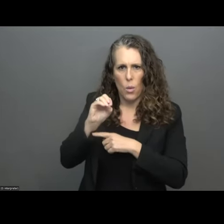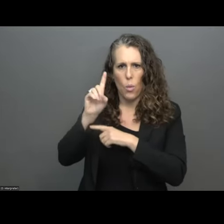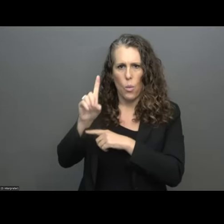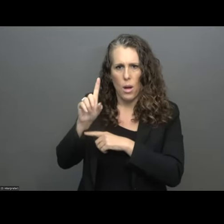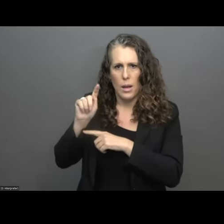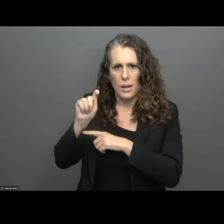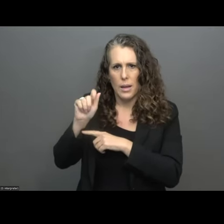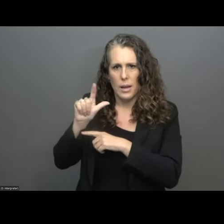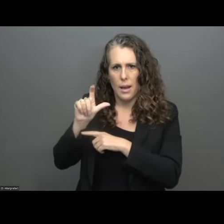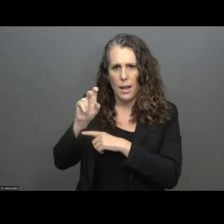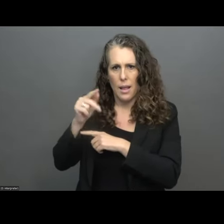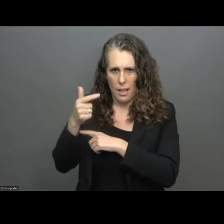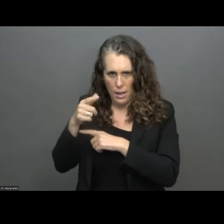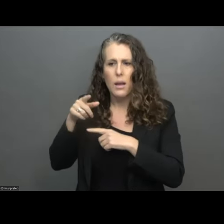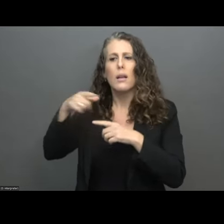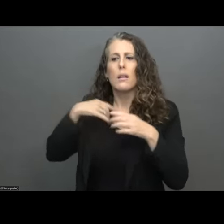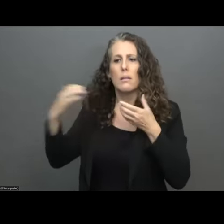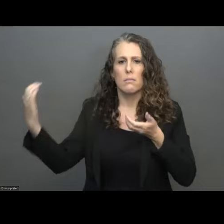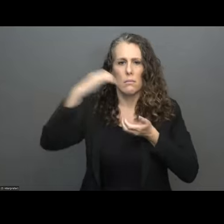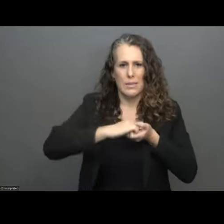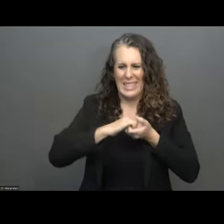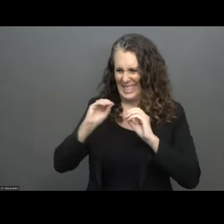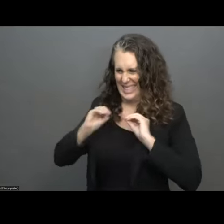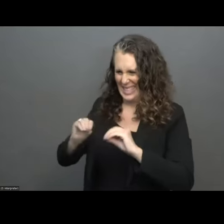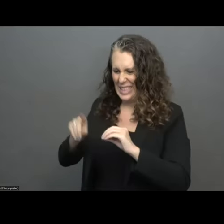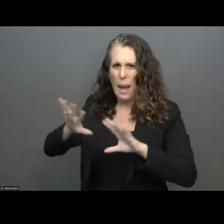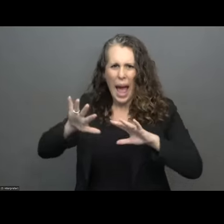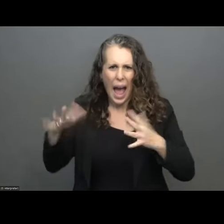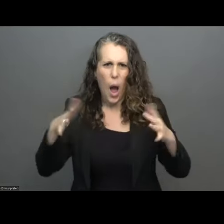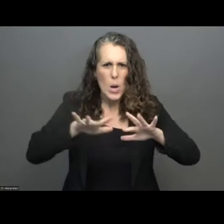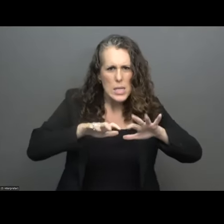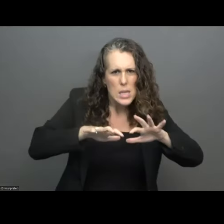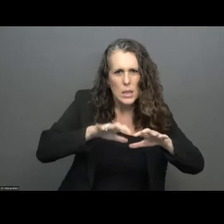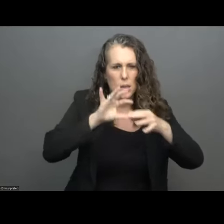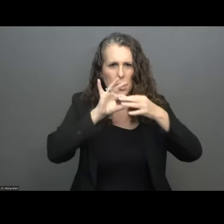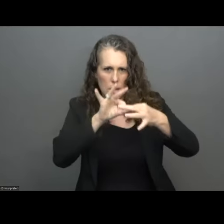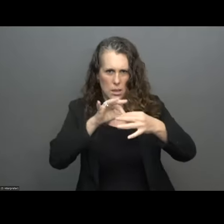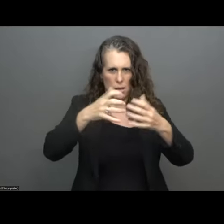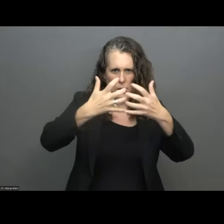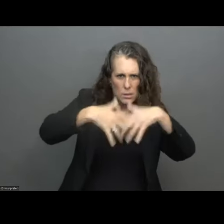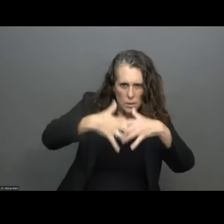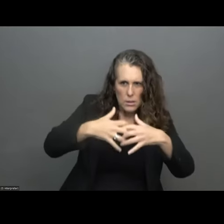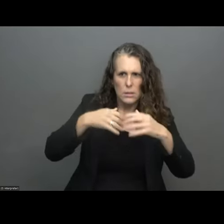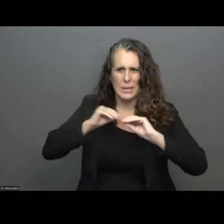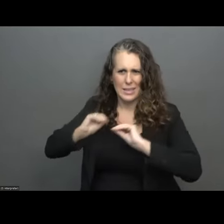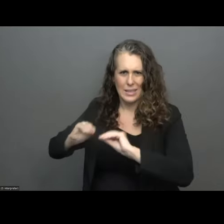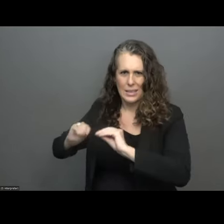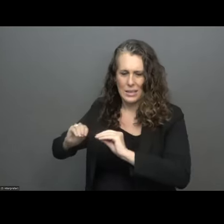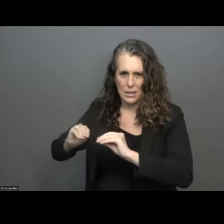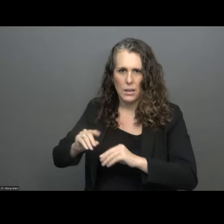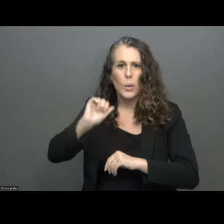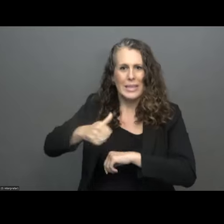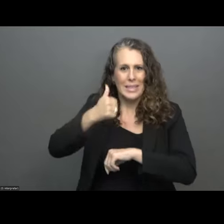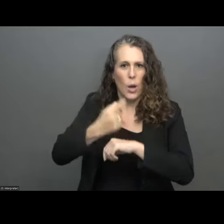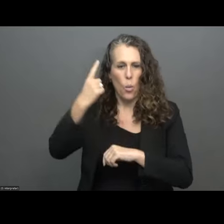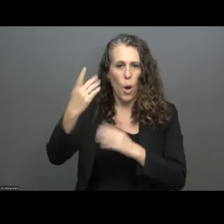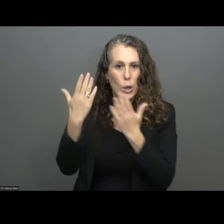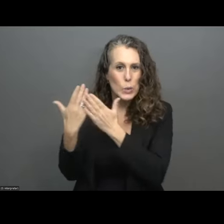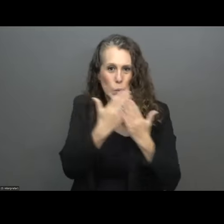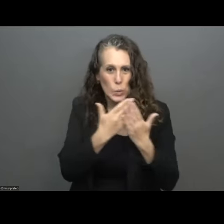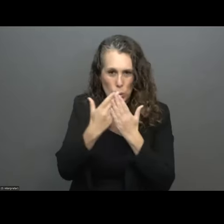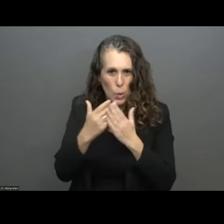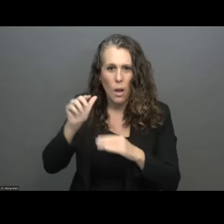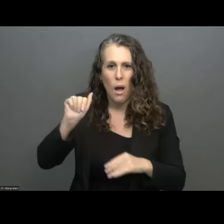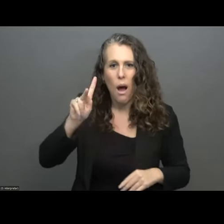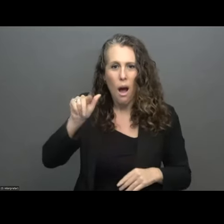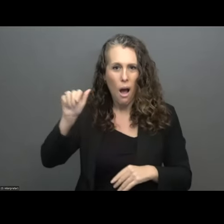09:51:00 digital skills, and we set up a, an academy in the car, where we have 200 people